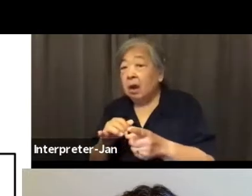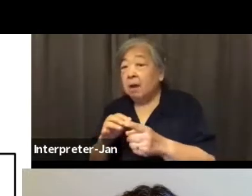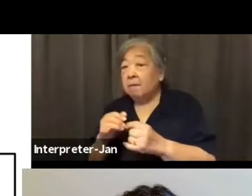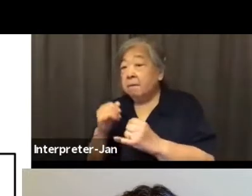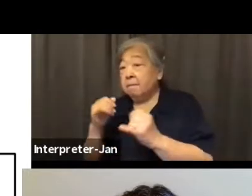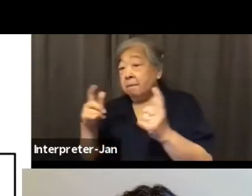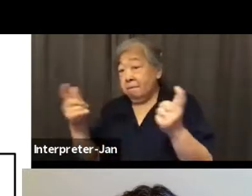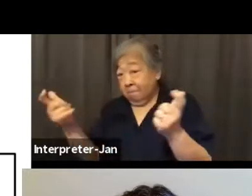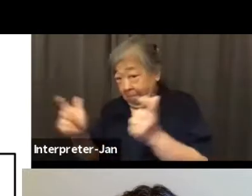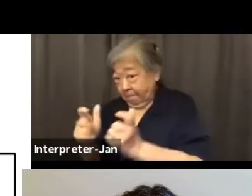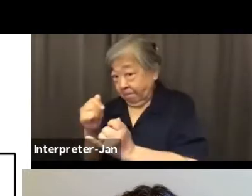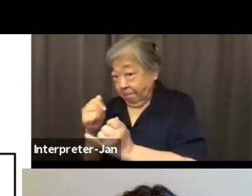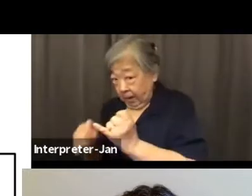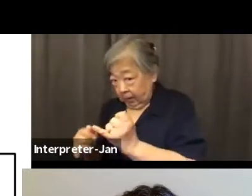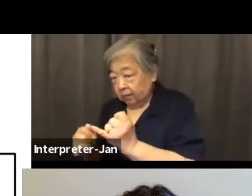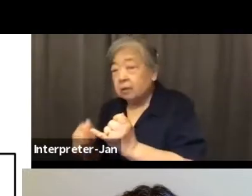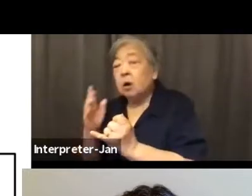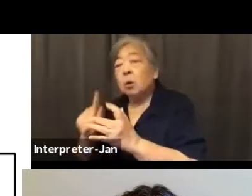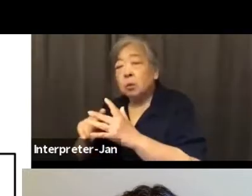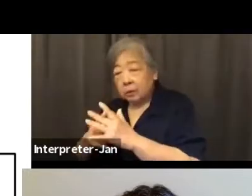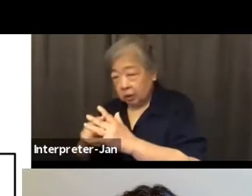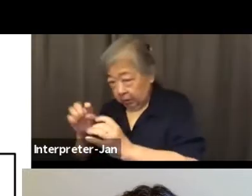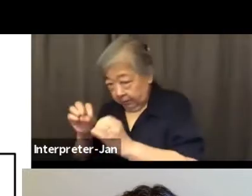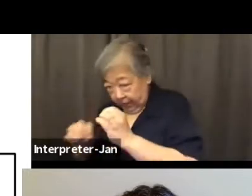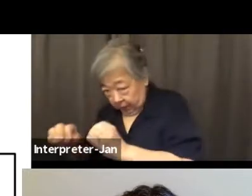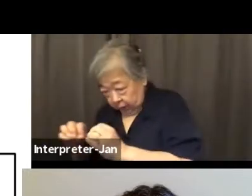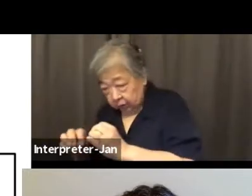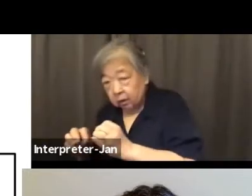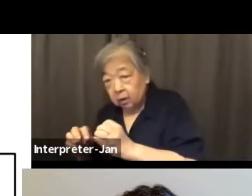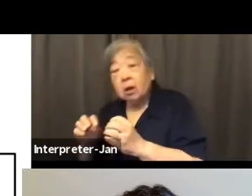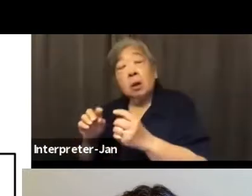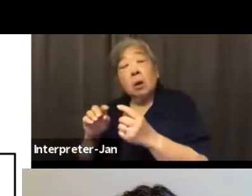until after students are notified if they've been accepted into the program.